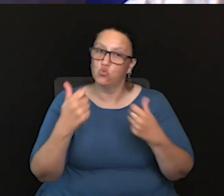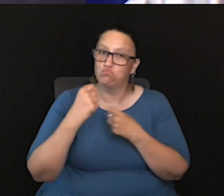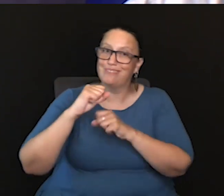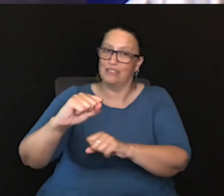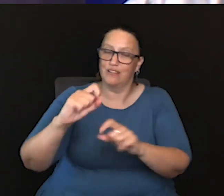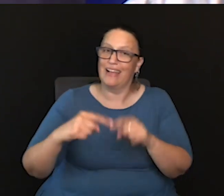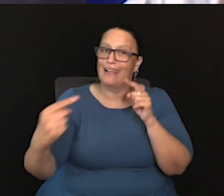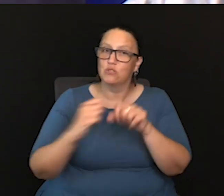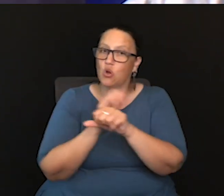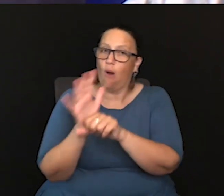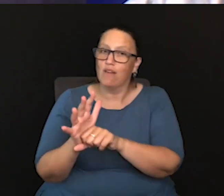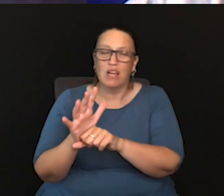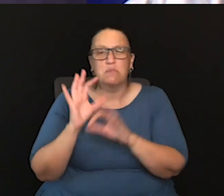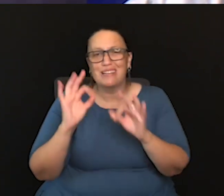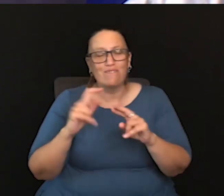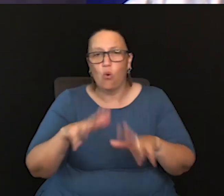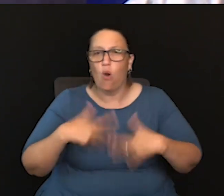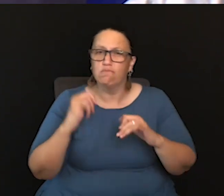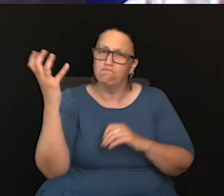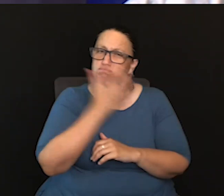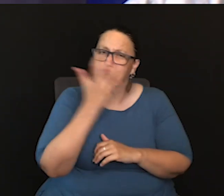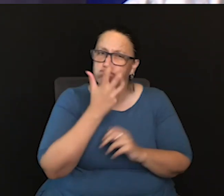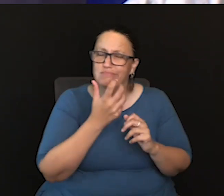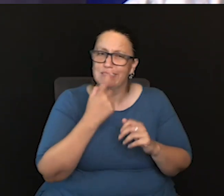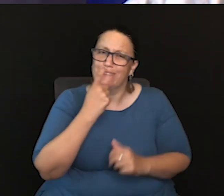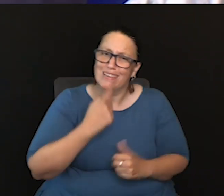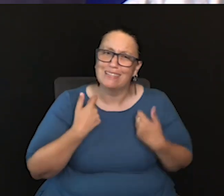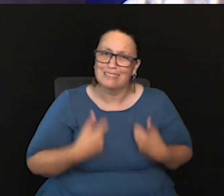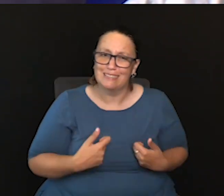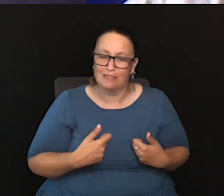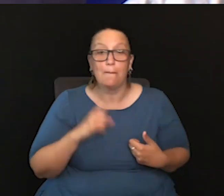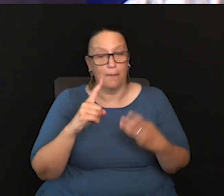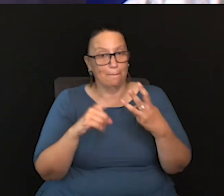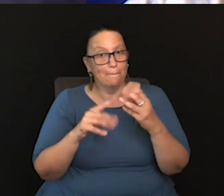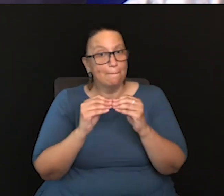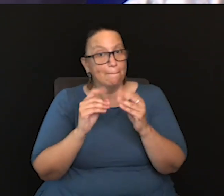especially against severe disease. A booster dose ensures the protection from the first two doses